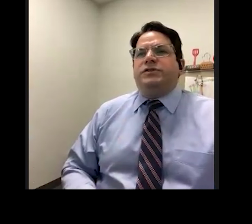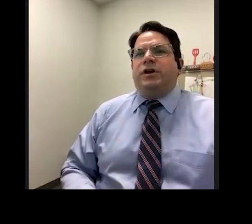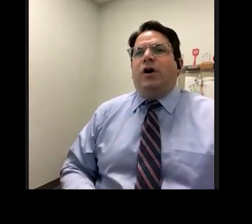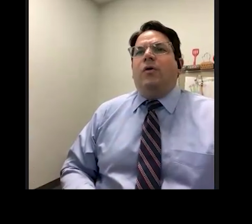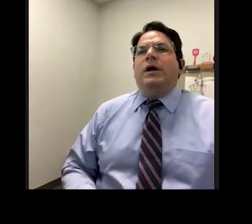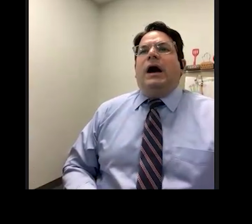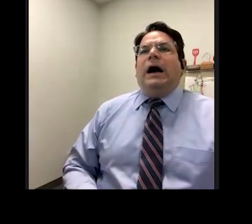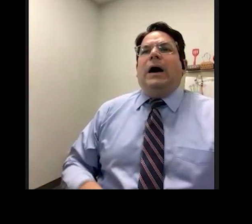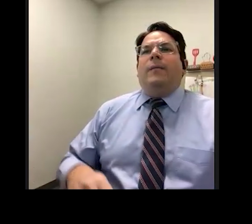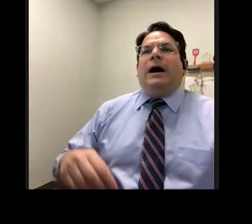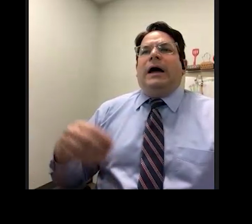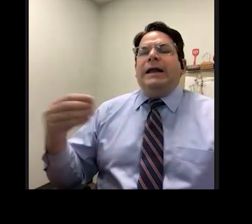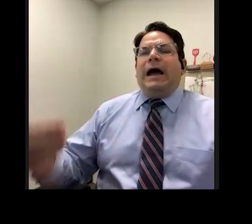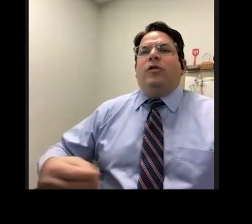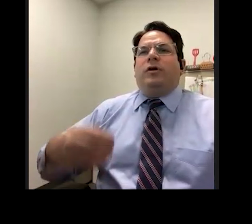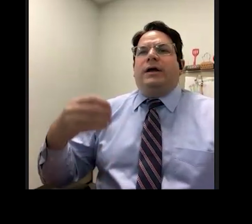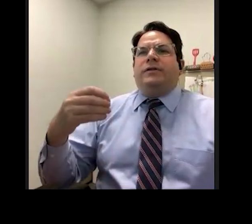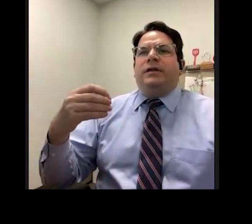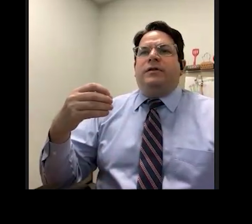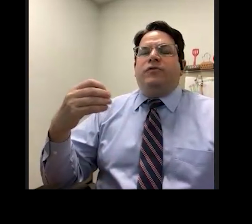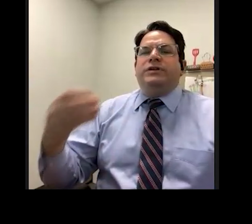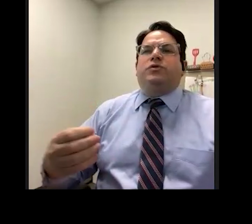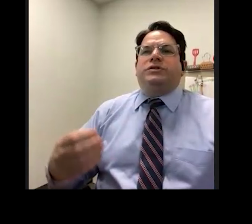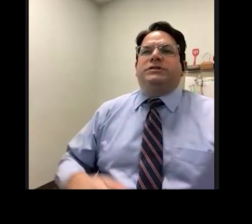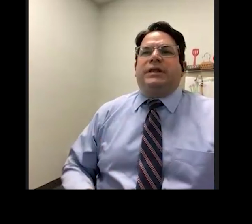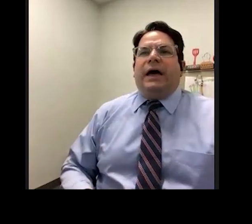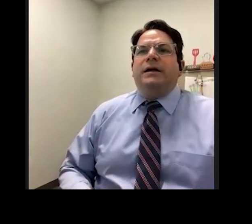15 years ago, I now look at the resources